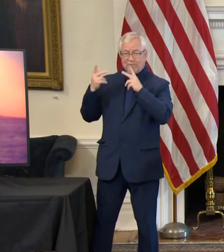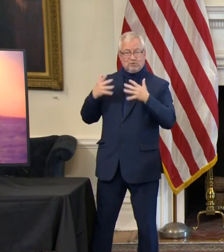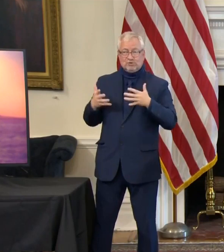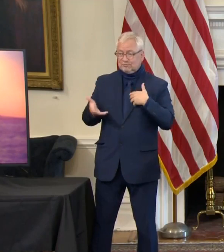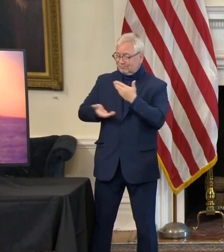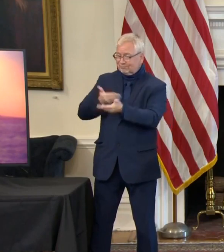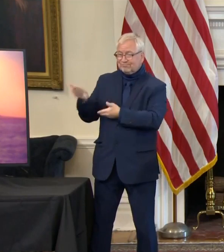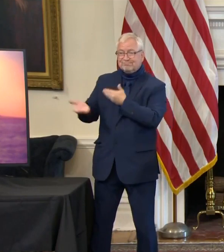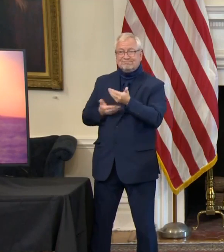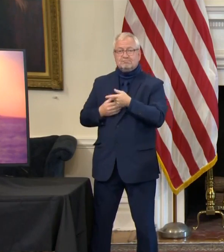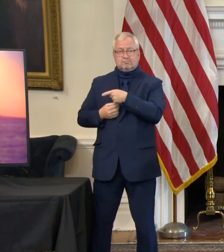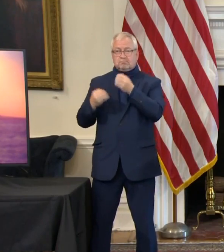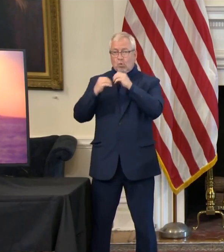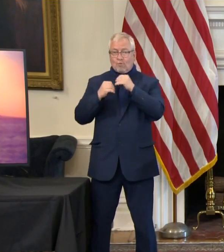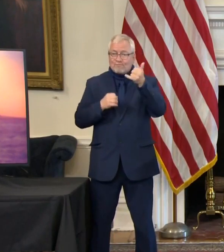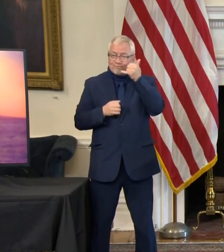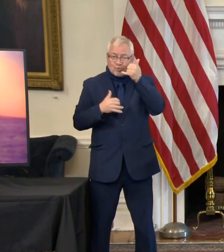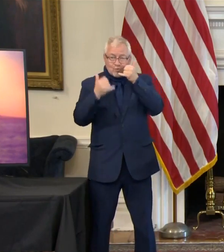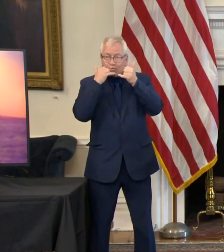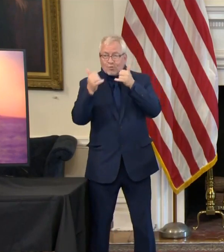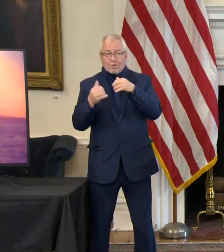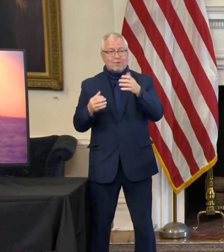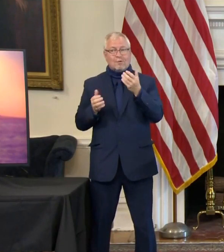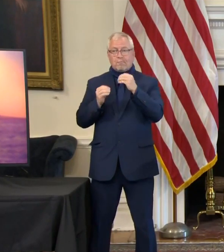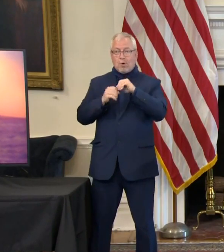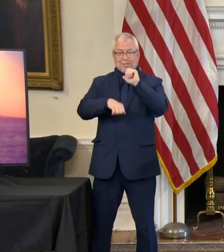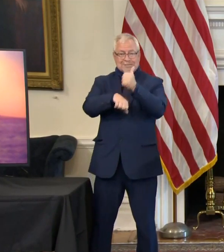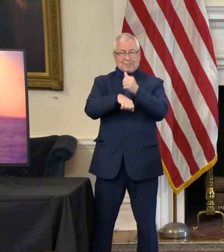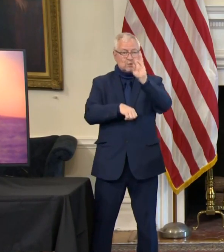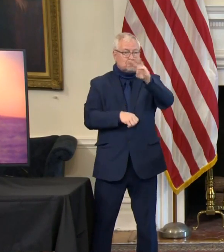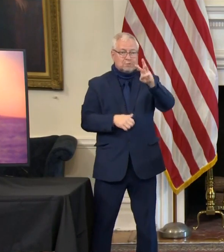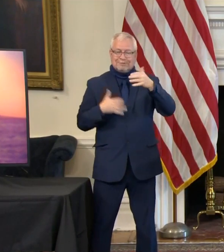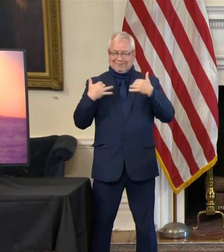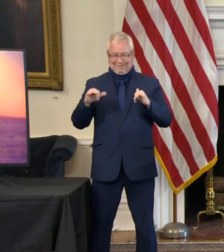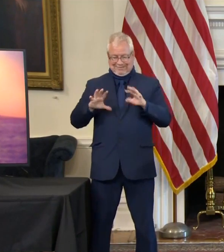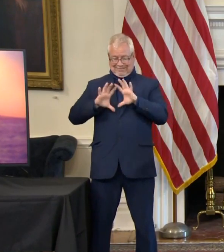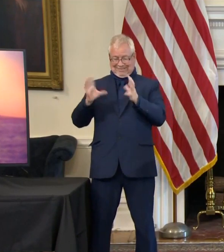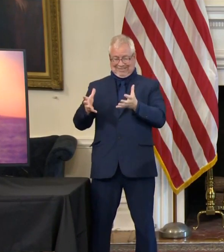WE BROUGHT IN FOR HUNTER 50 EXTRA PHONE LINES AND WE ARE WORKING ON THE CLOCK AND BUILD THE WEBSITE.